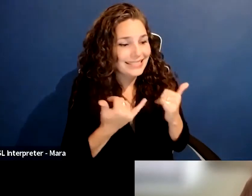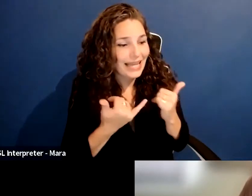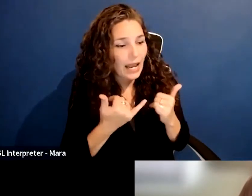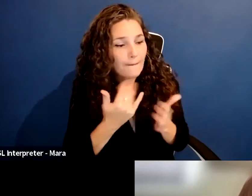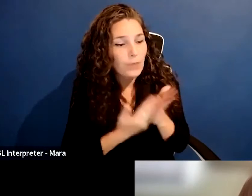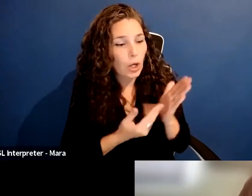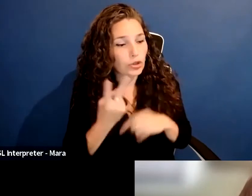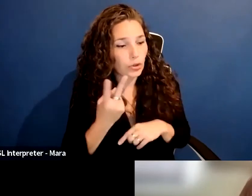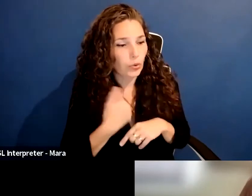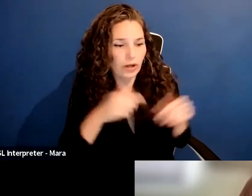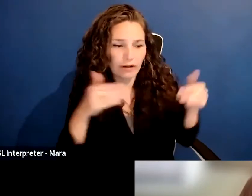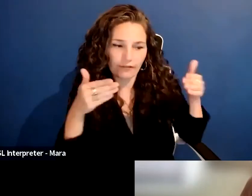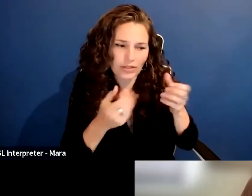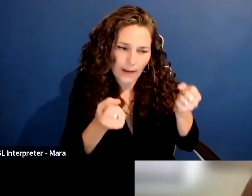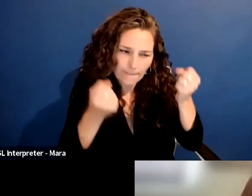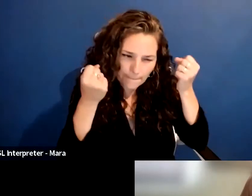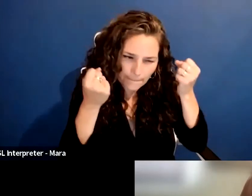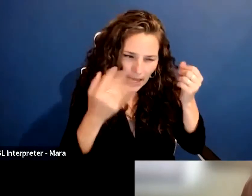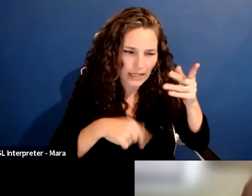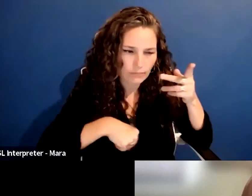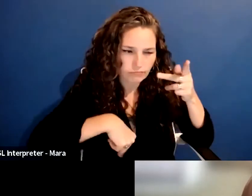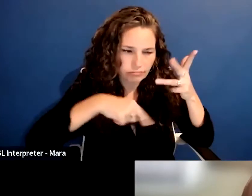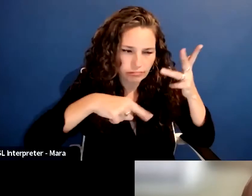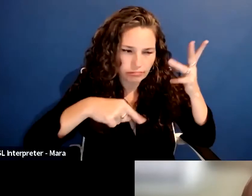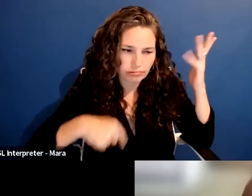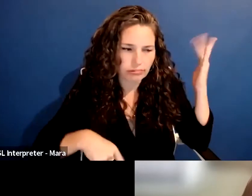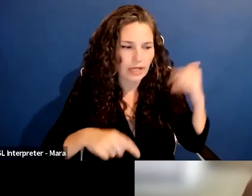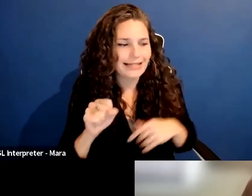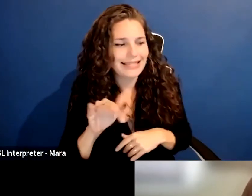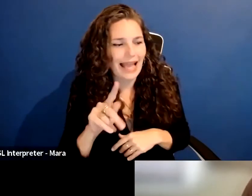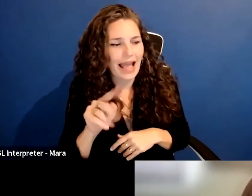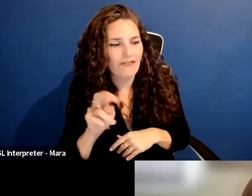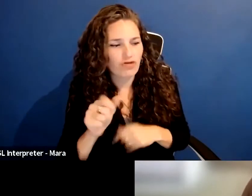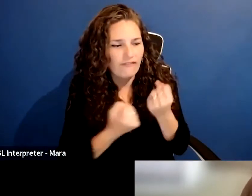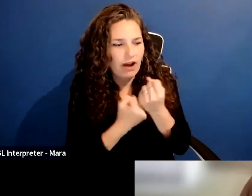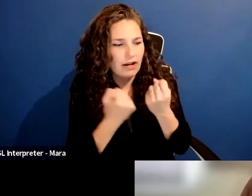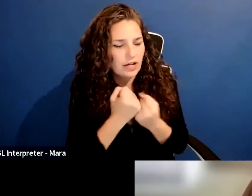and varied SAG-AFTRA Foundation programs members can access.